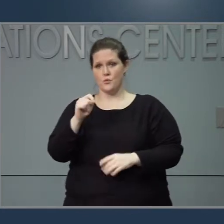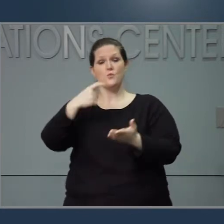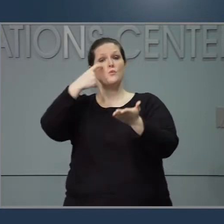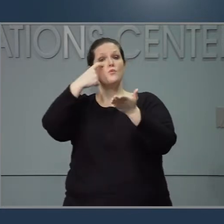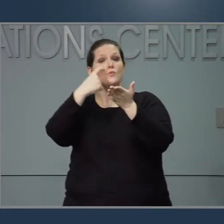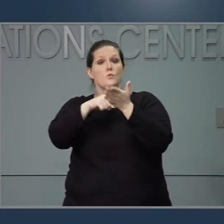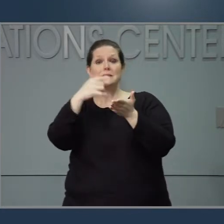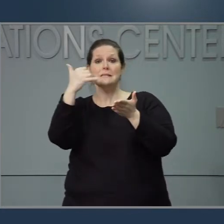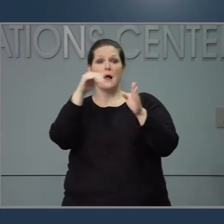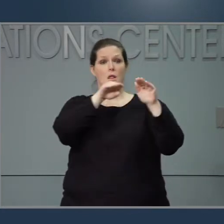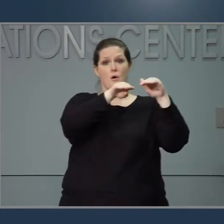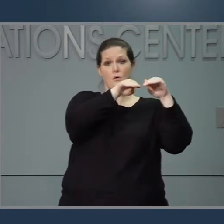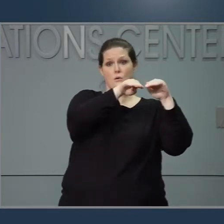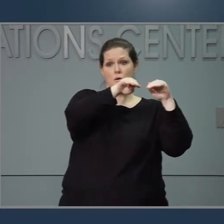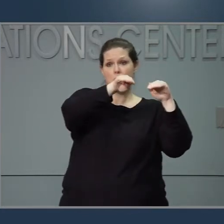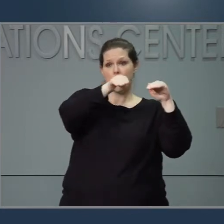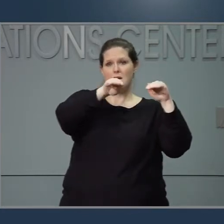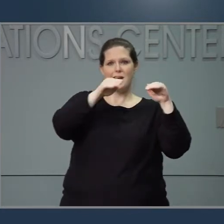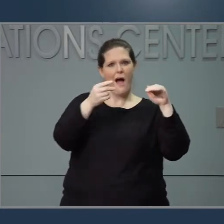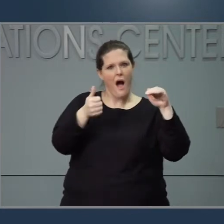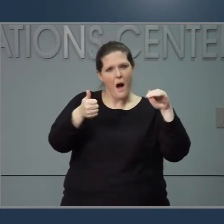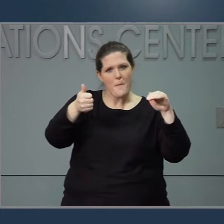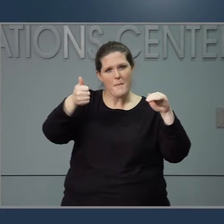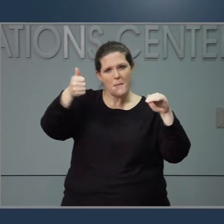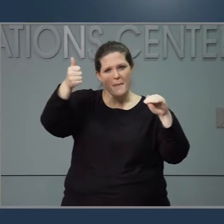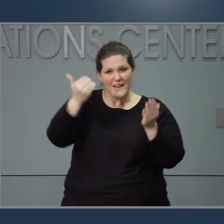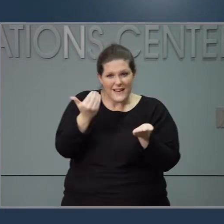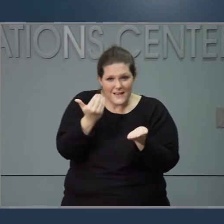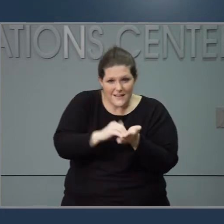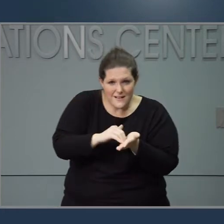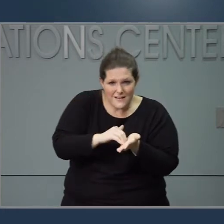ES UNA GRAN COBERTURA PARA LO QUE ÉL NO QUIERE HABLAR. UN